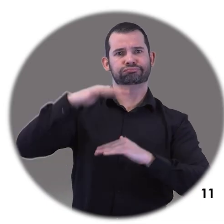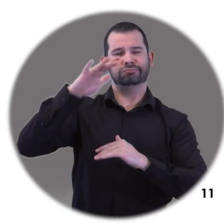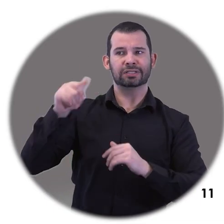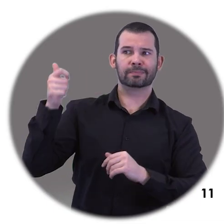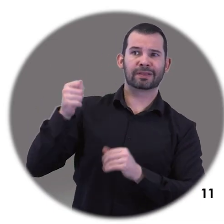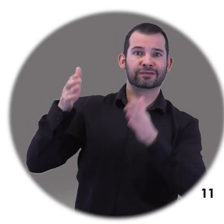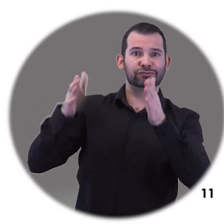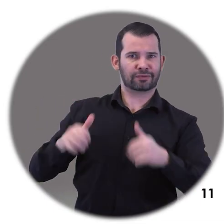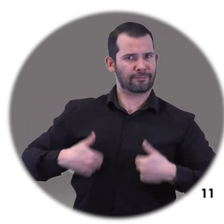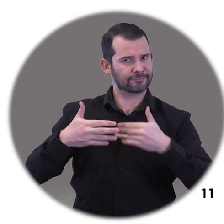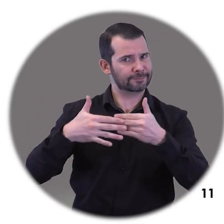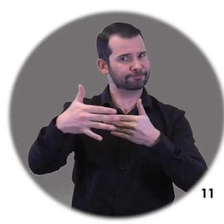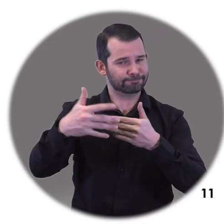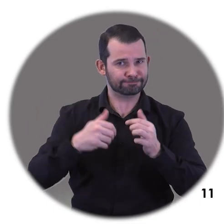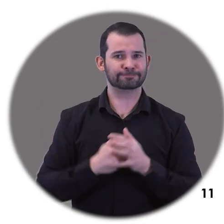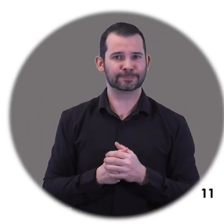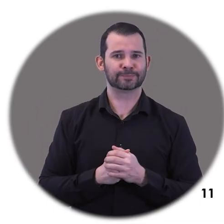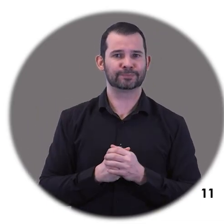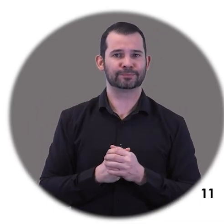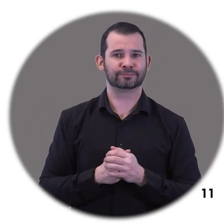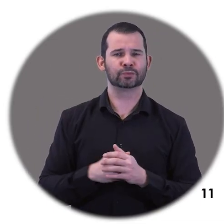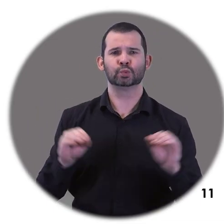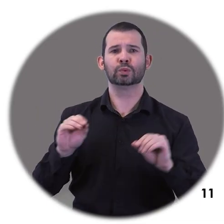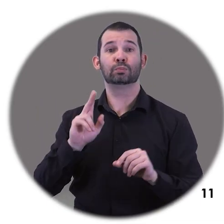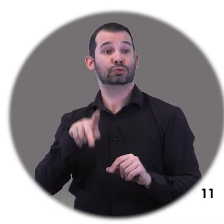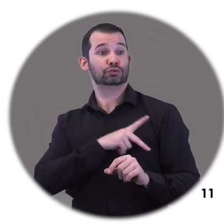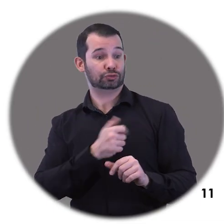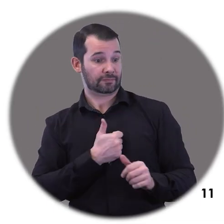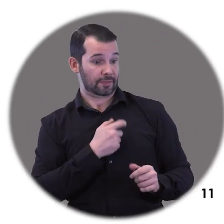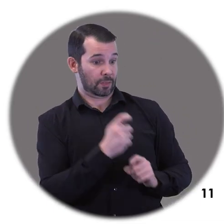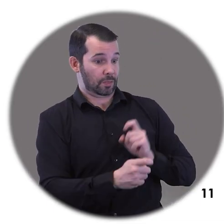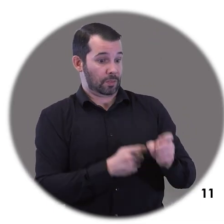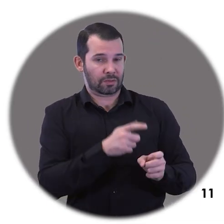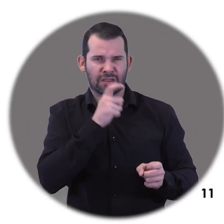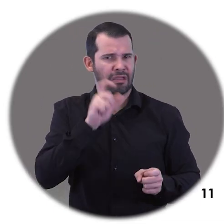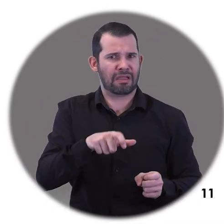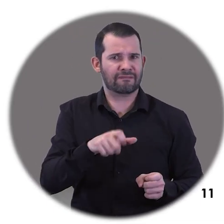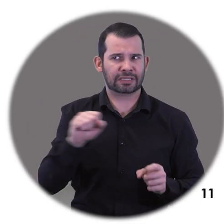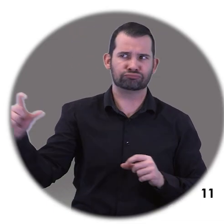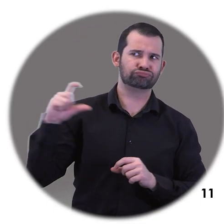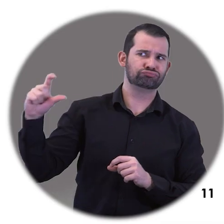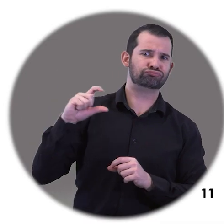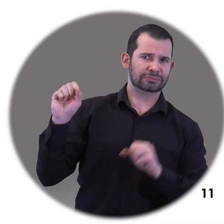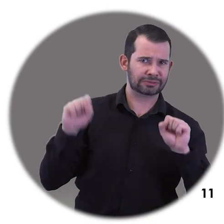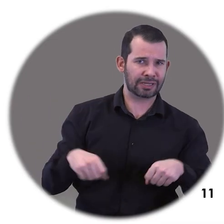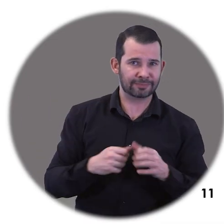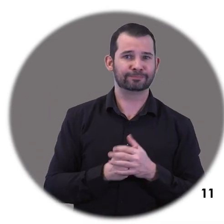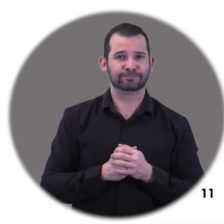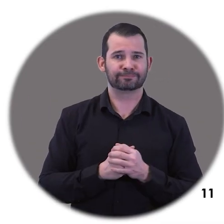over the beneficiary’s lifetime. No personal contributions are necessary.